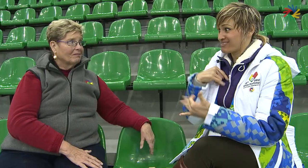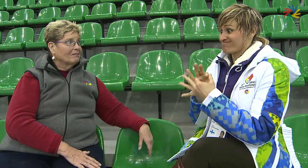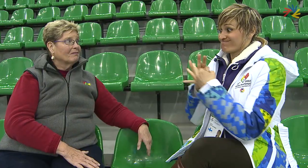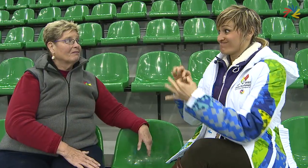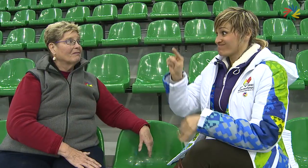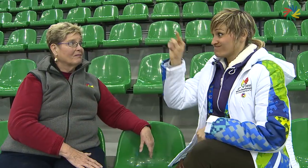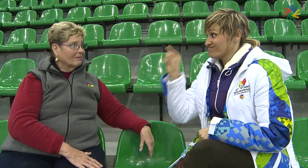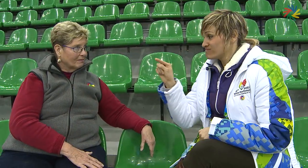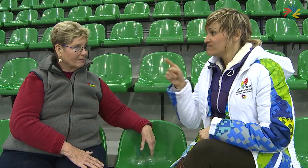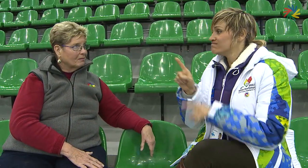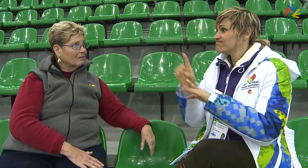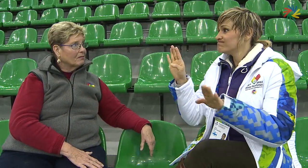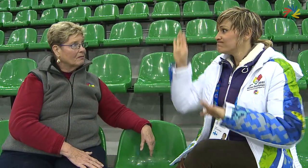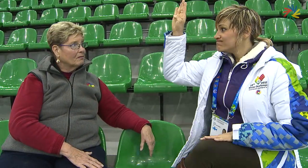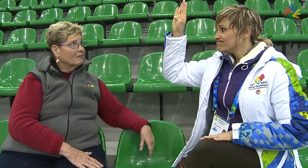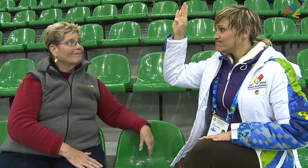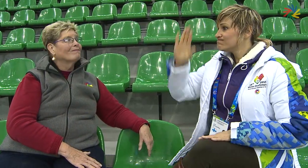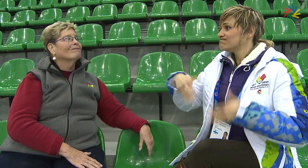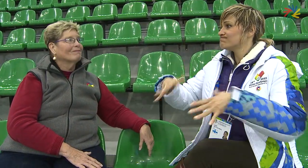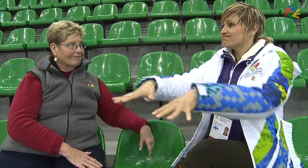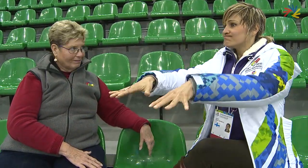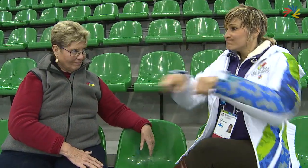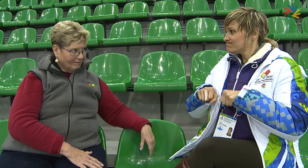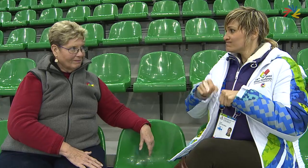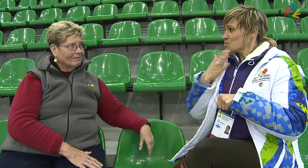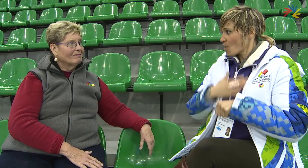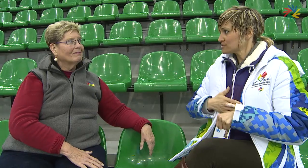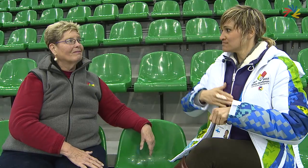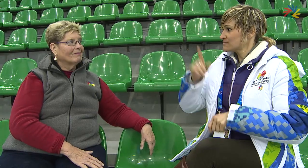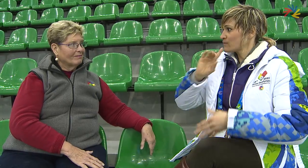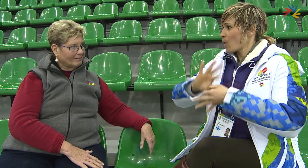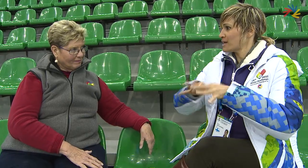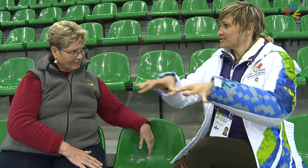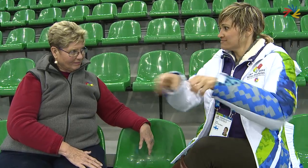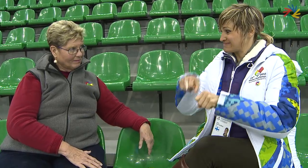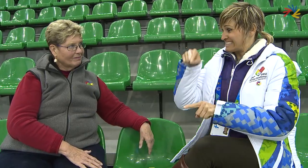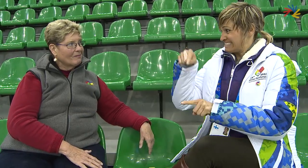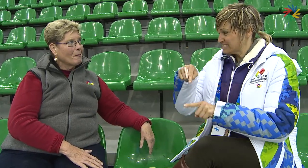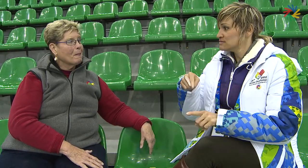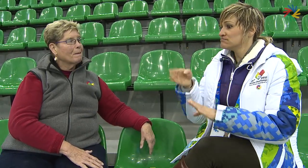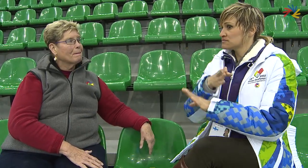Now, I would like to follow up on this with a question, regarding the bidding process to host the Deaflympics.